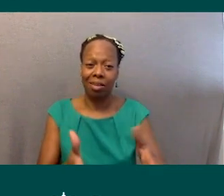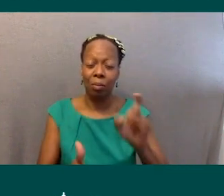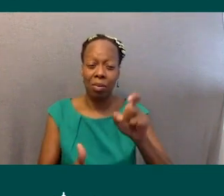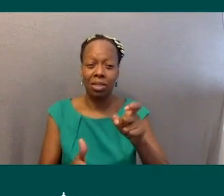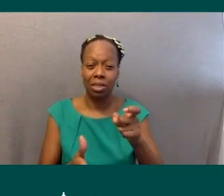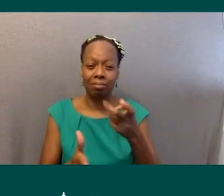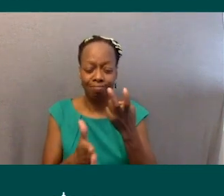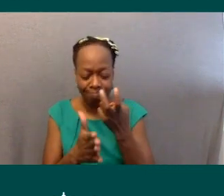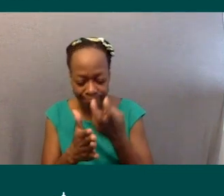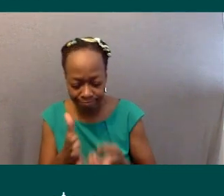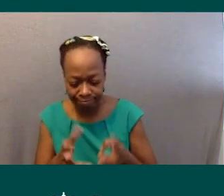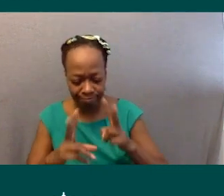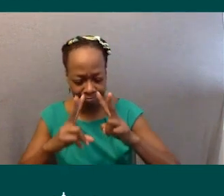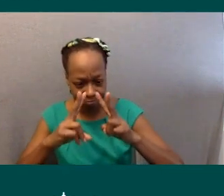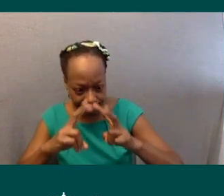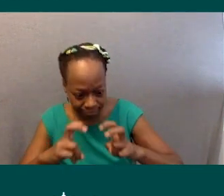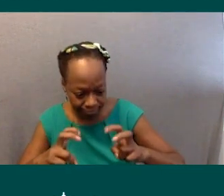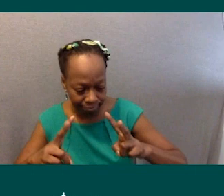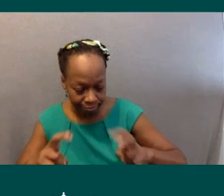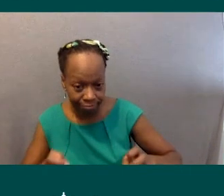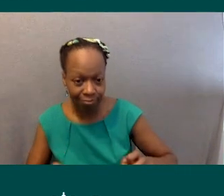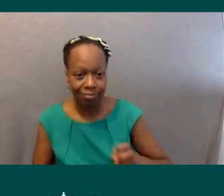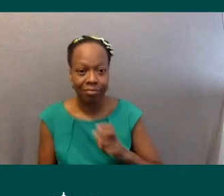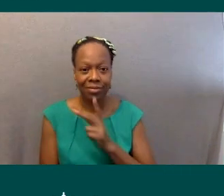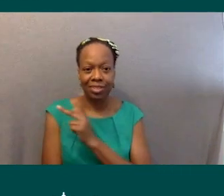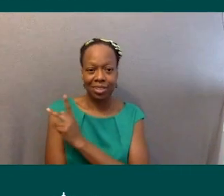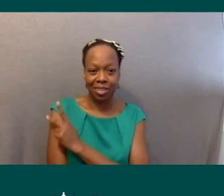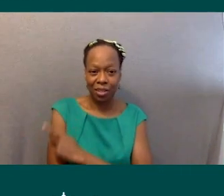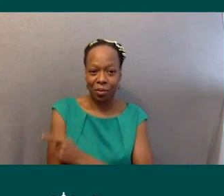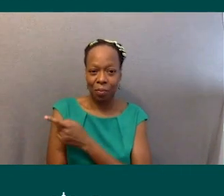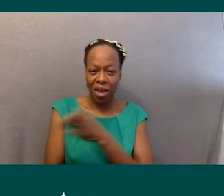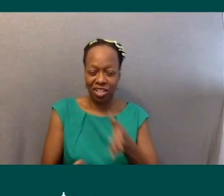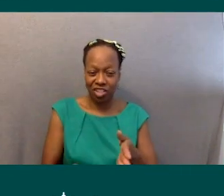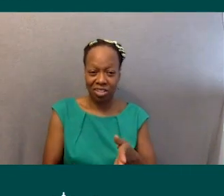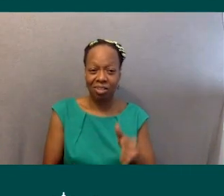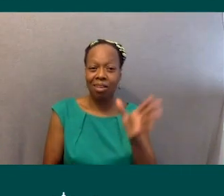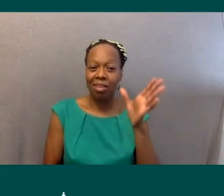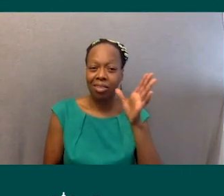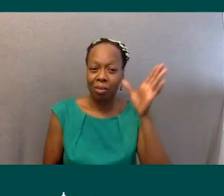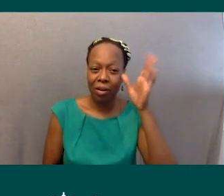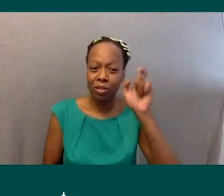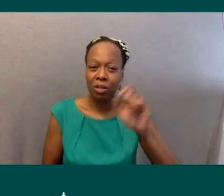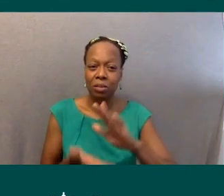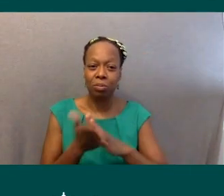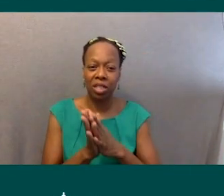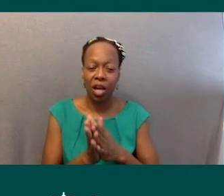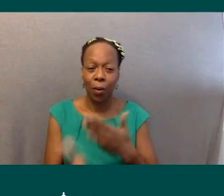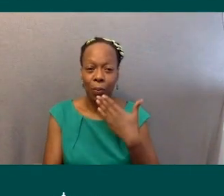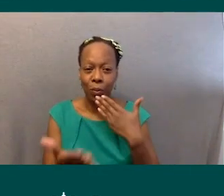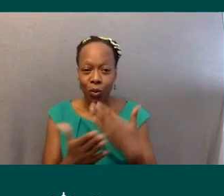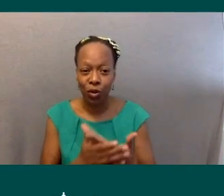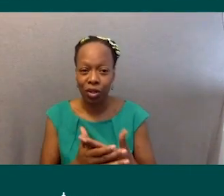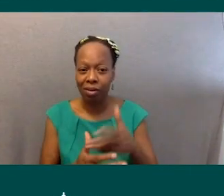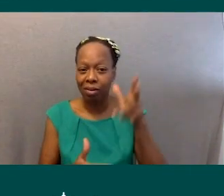to thought of chronic pain is being a good listener. So the patient tend to be very short,